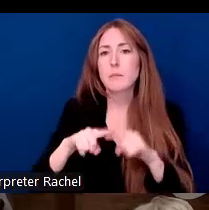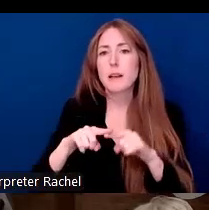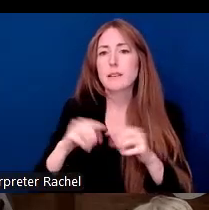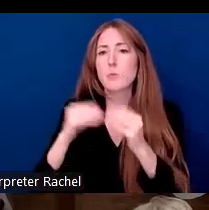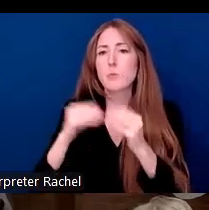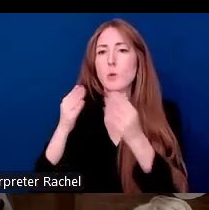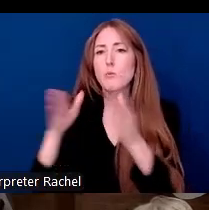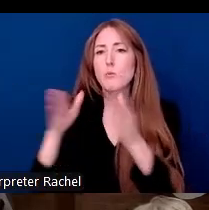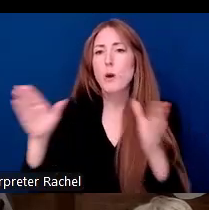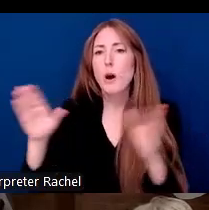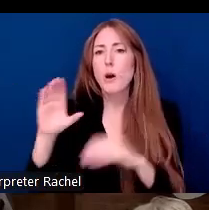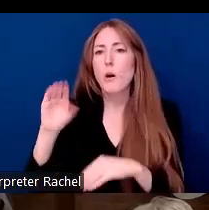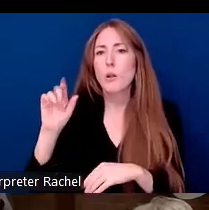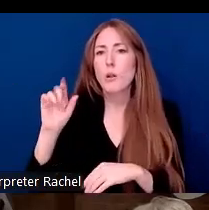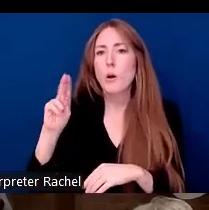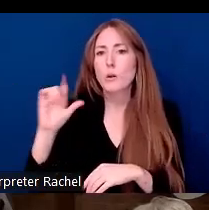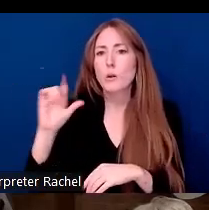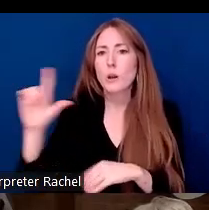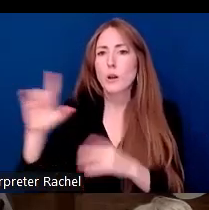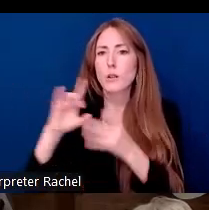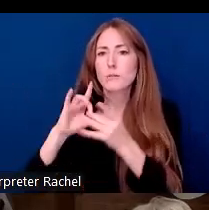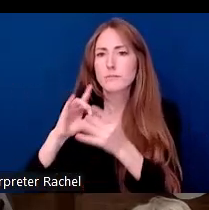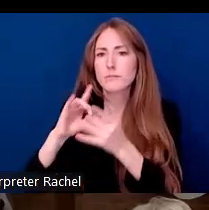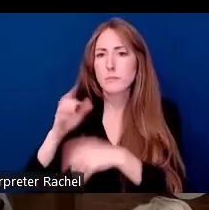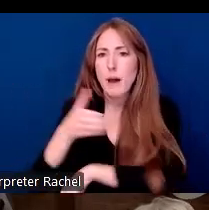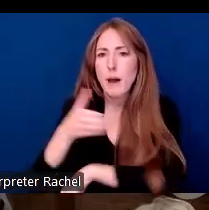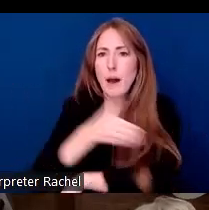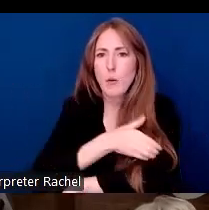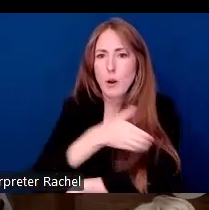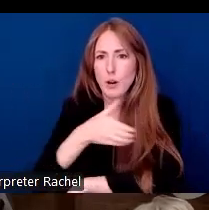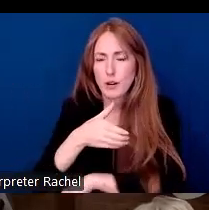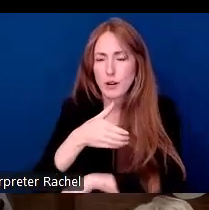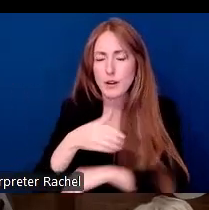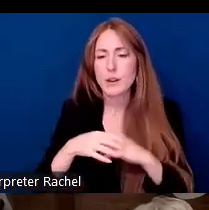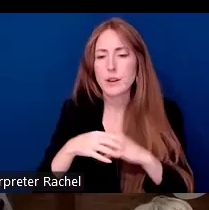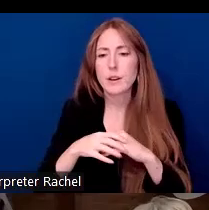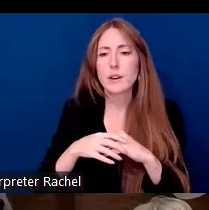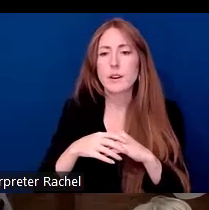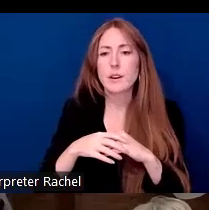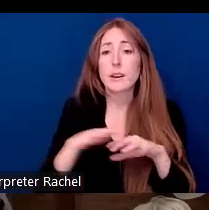between indigenous populations and the Canadian state, and indigenous families, histories and